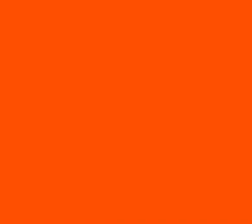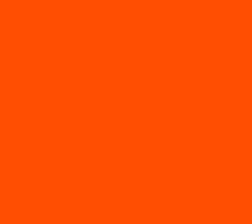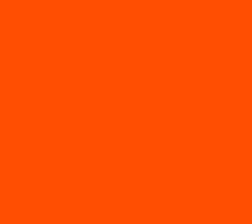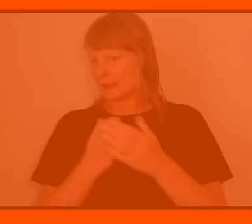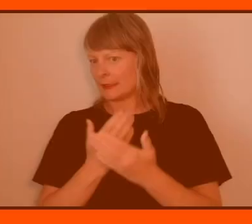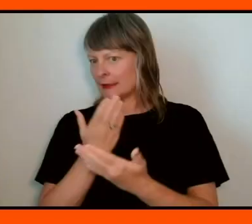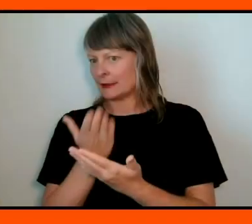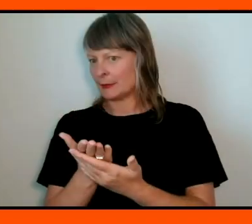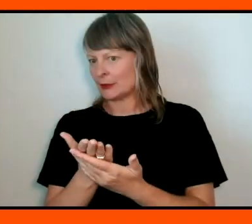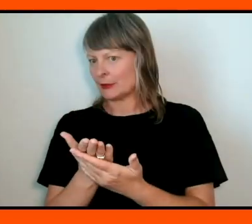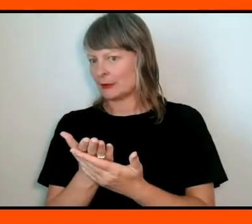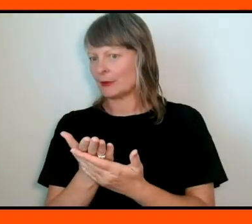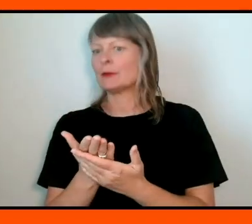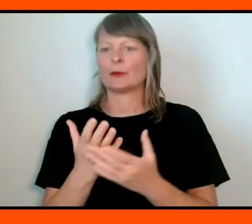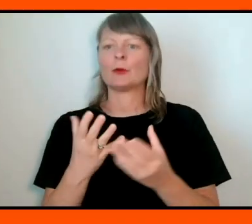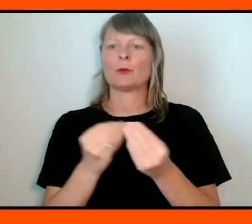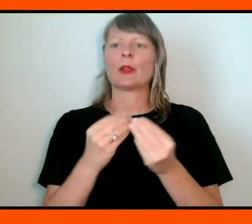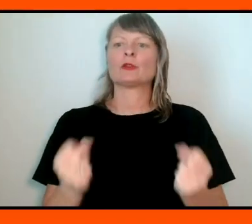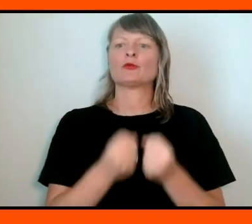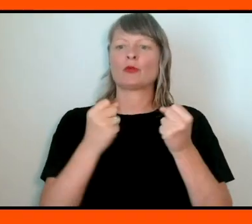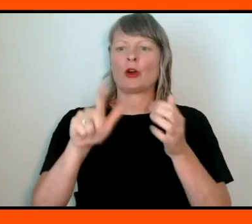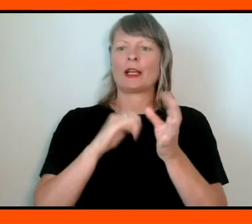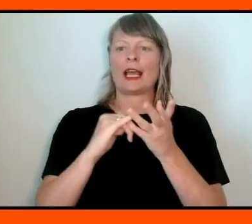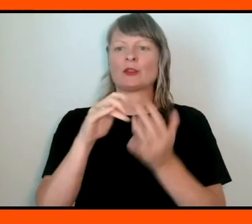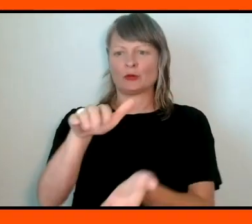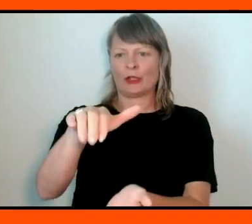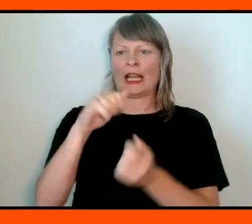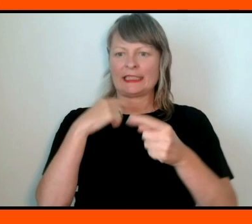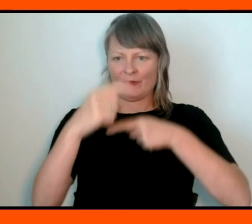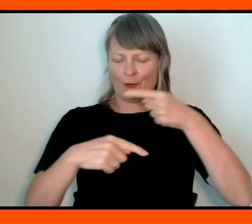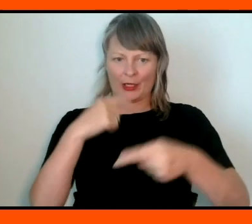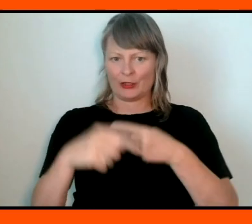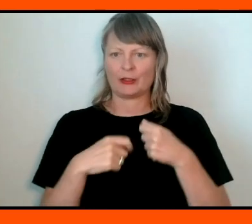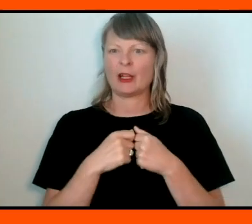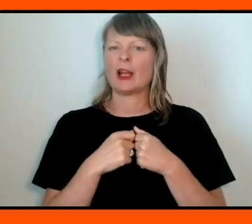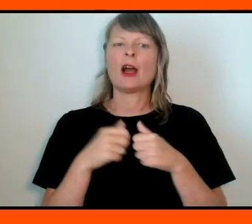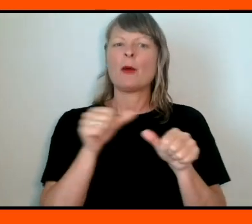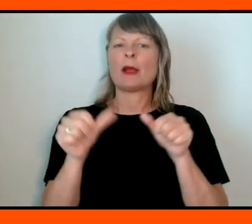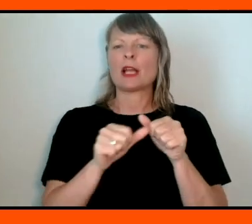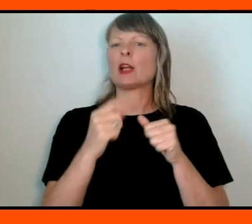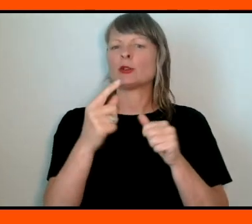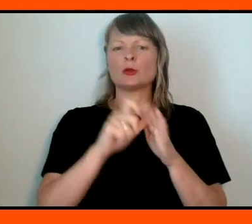to collect the information will be considered more highly than several submissions which only have limited information on how